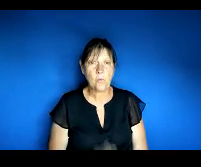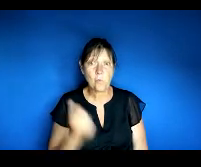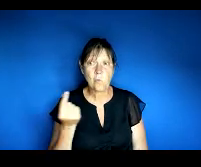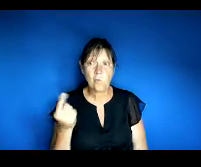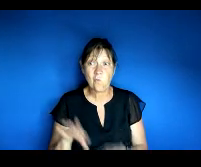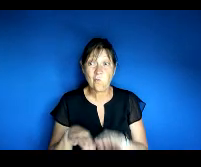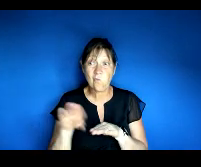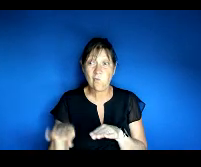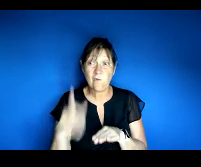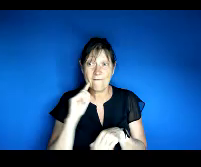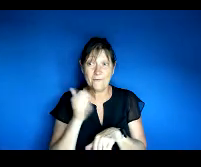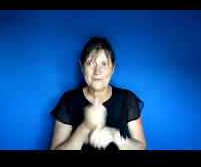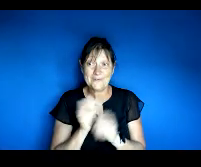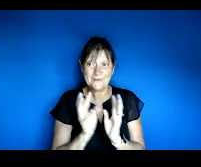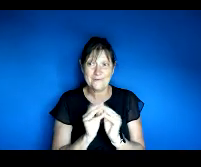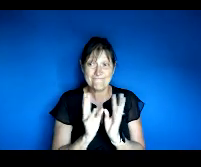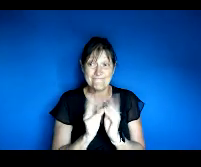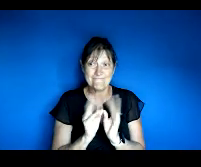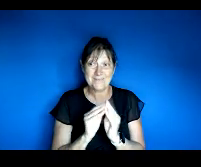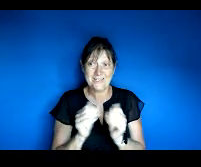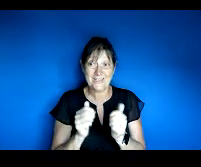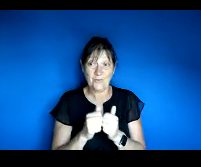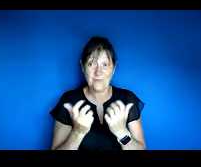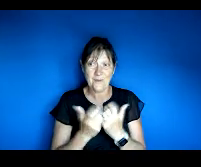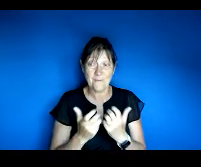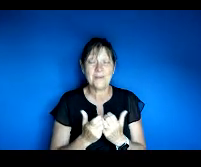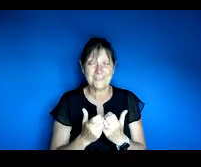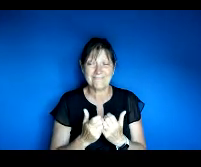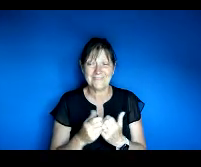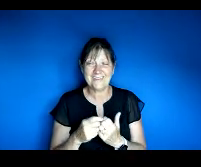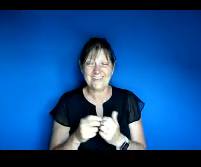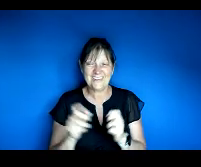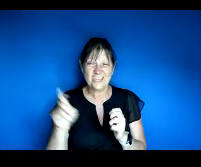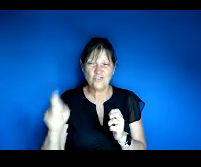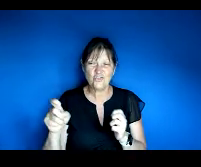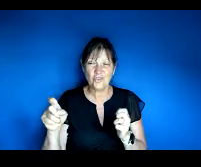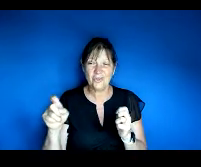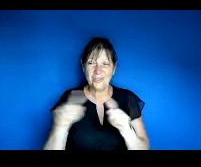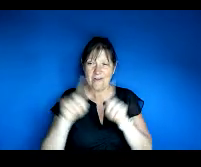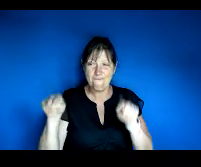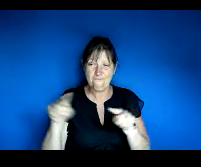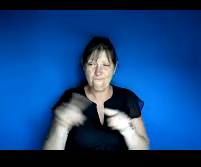to set up a meeting for accommodation determinations, that would be filling our Getting Started form that's on our website.